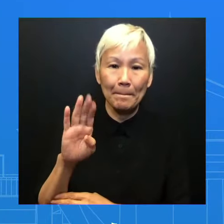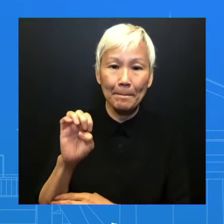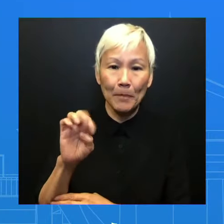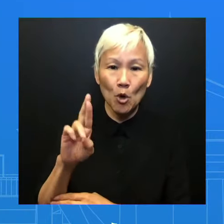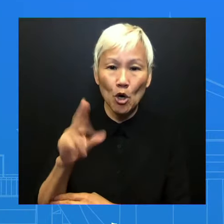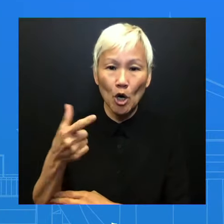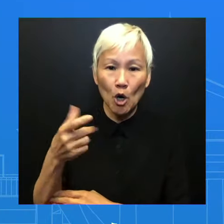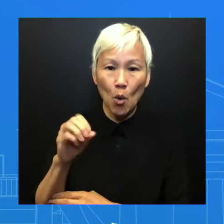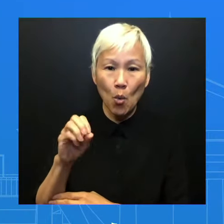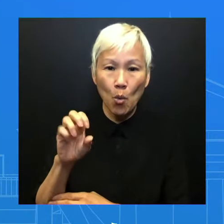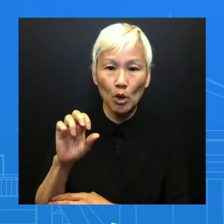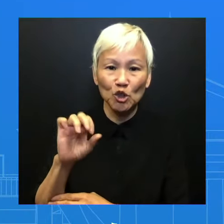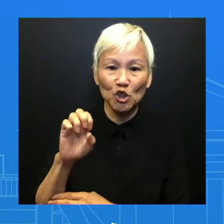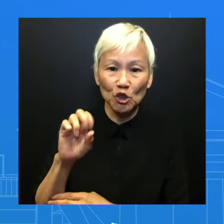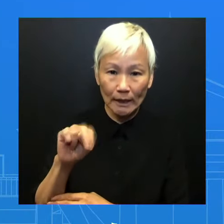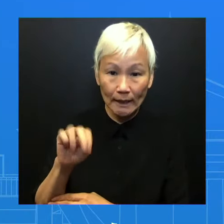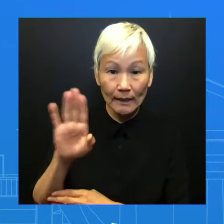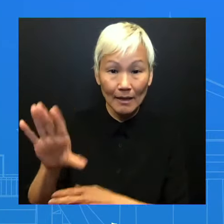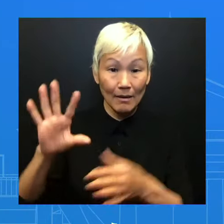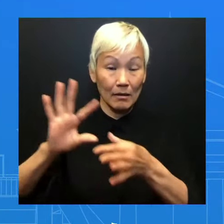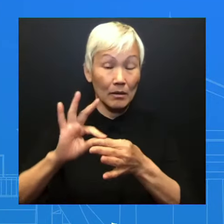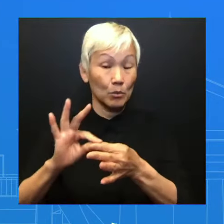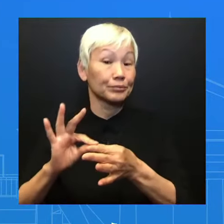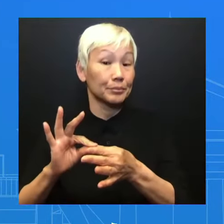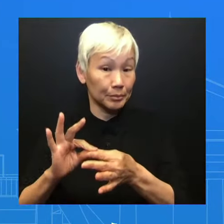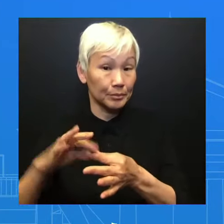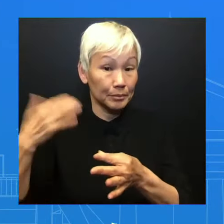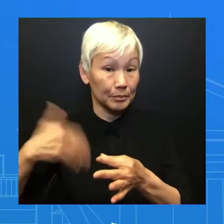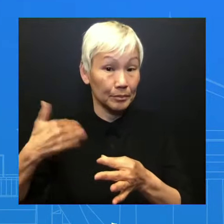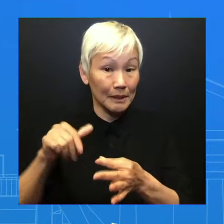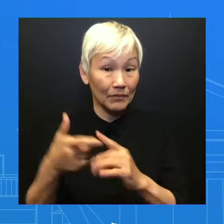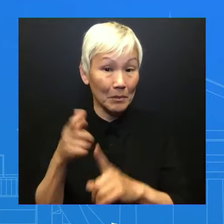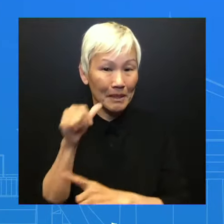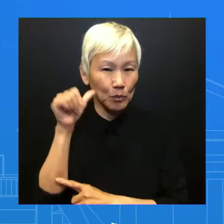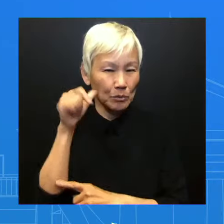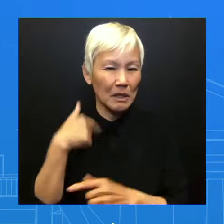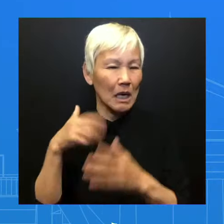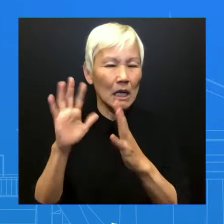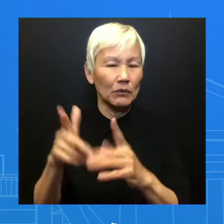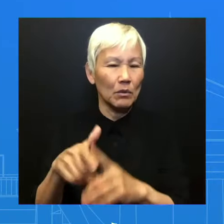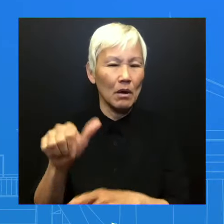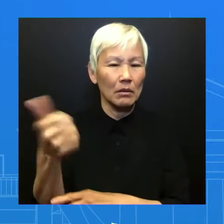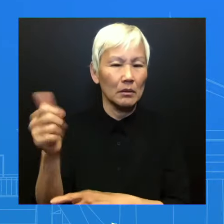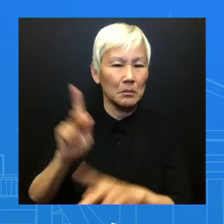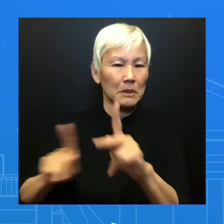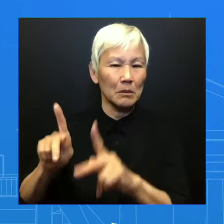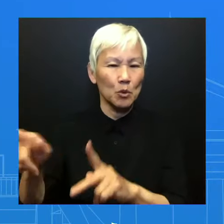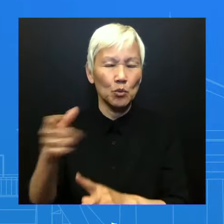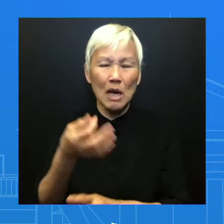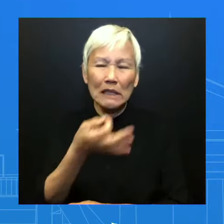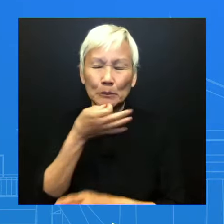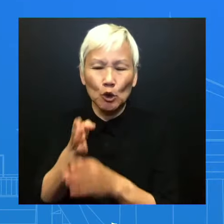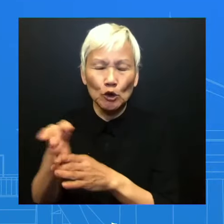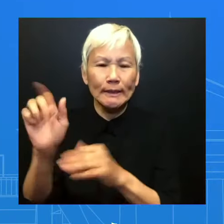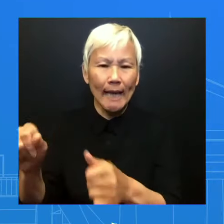So I'll leave it to others. Certainly not going to step into that. But I'll just say this -- that when it comes to the United States